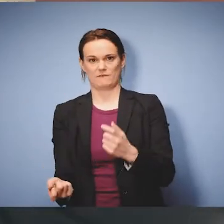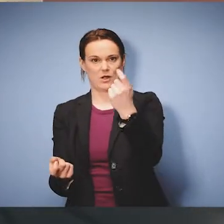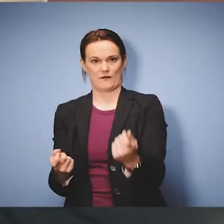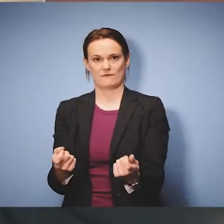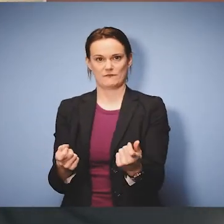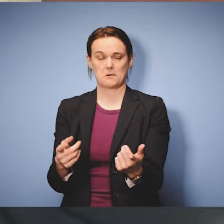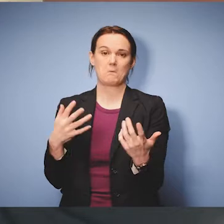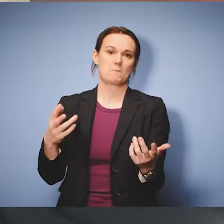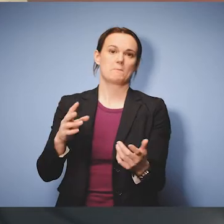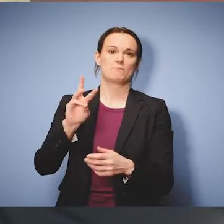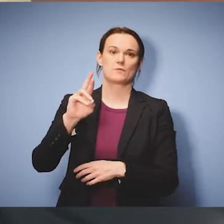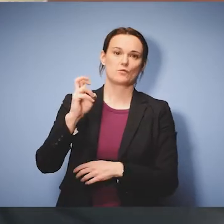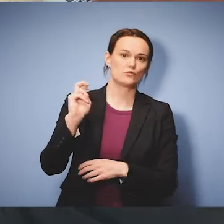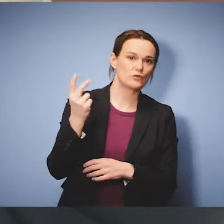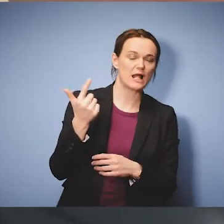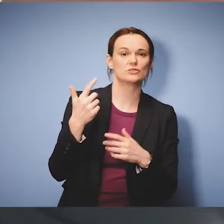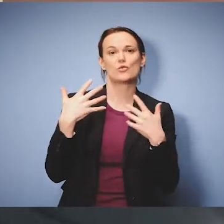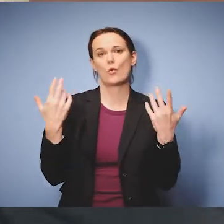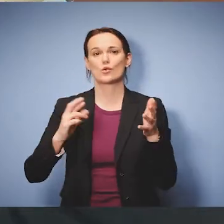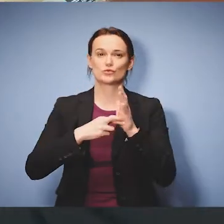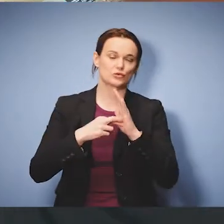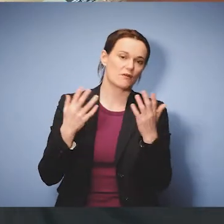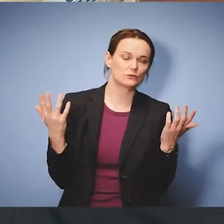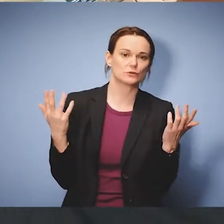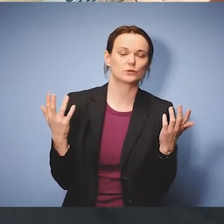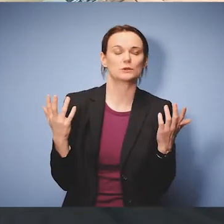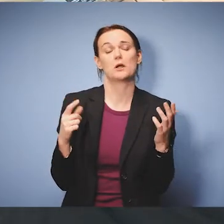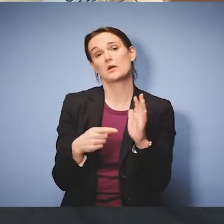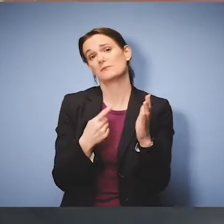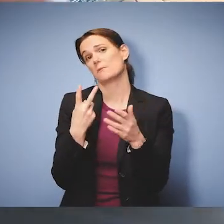Sometimes they could be a wrench and sometimes they could just be a screwdriver. This one I'm gonna need both.